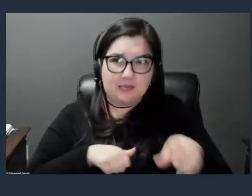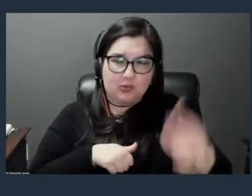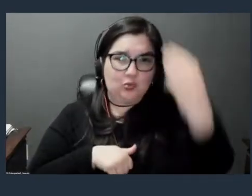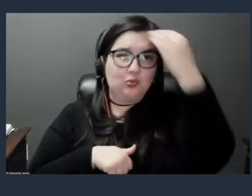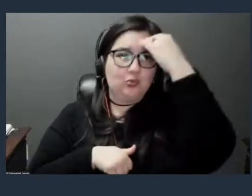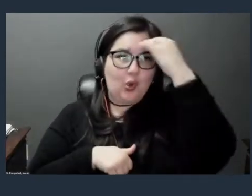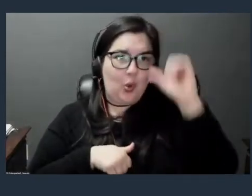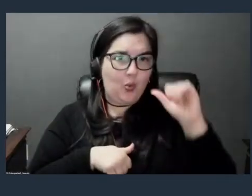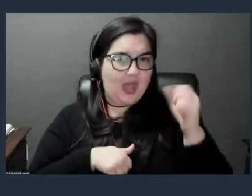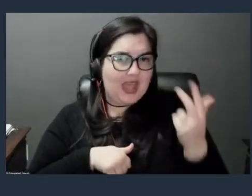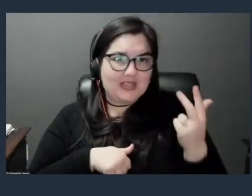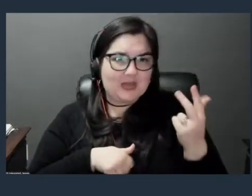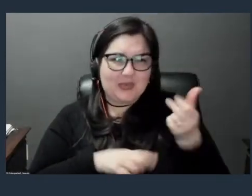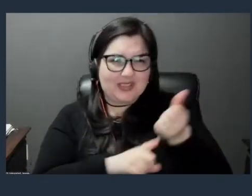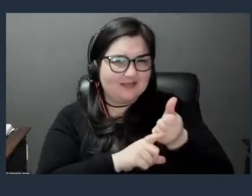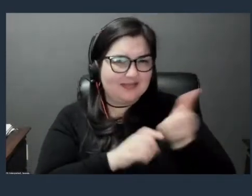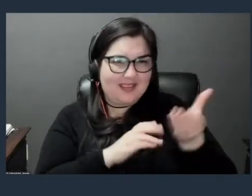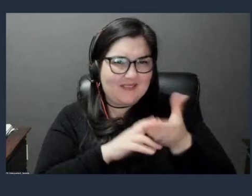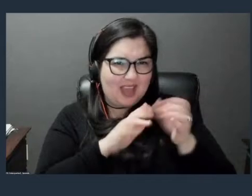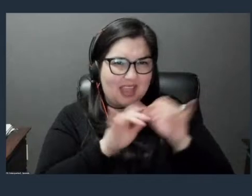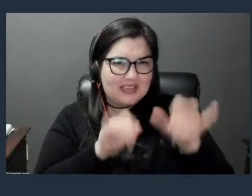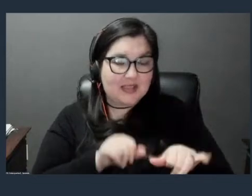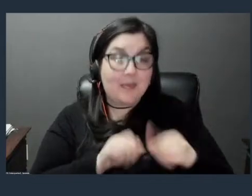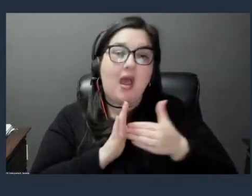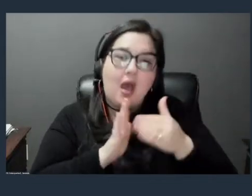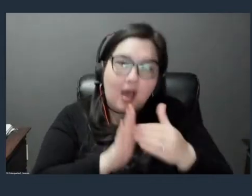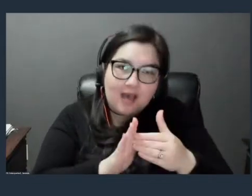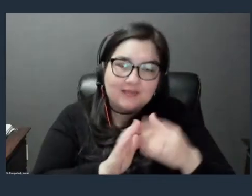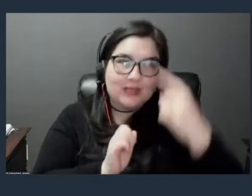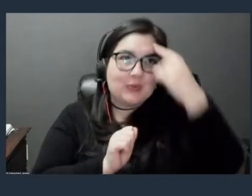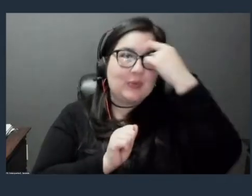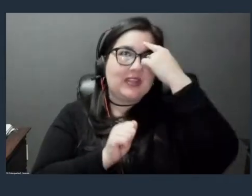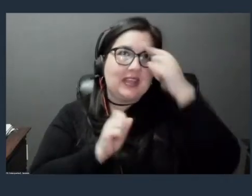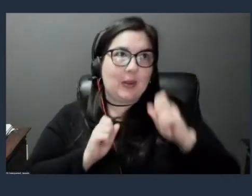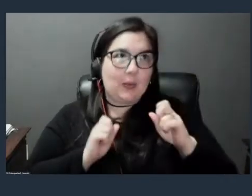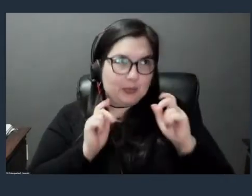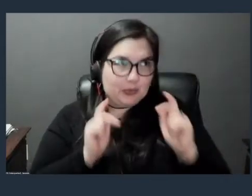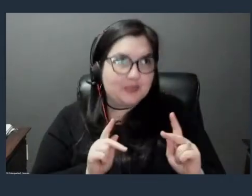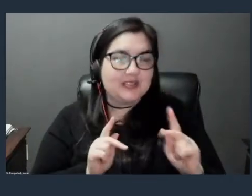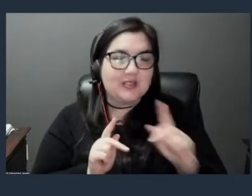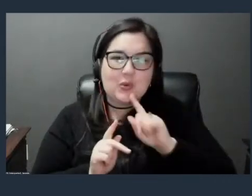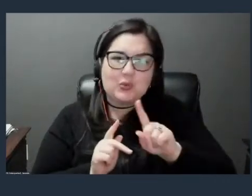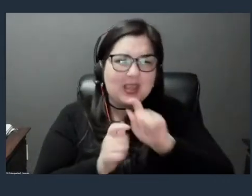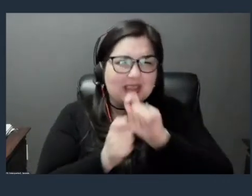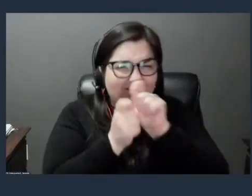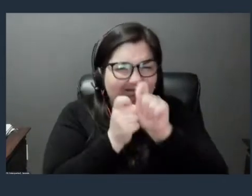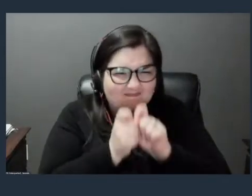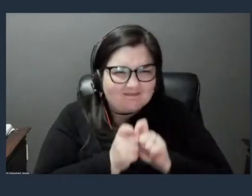you're often thinking about permissions, those fine grain permissions, right? Not everybody's gonna have access